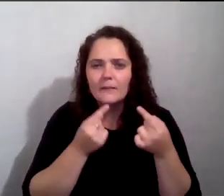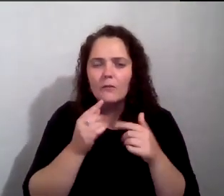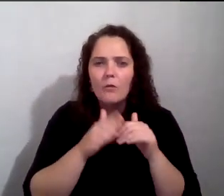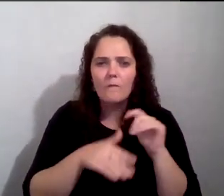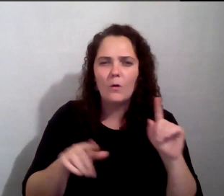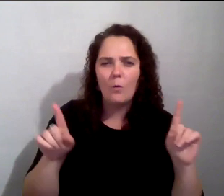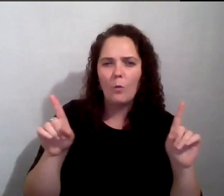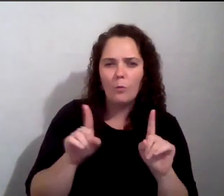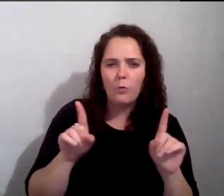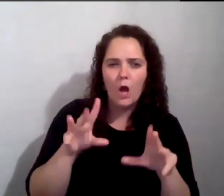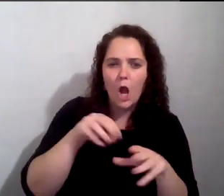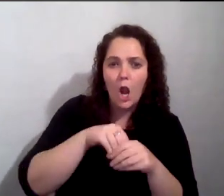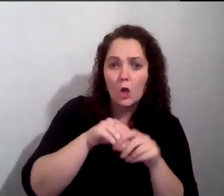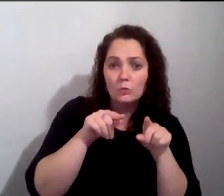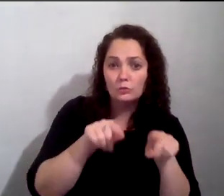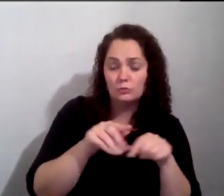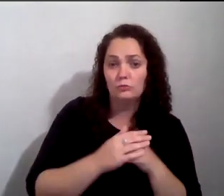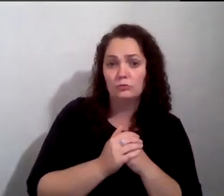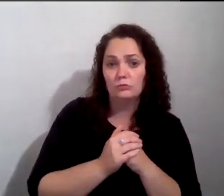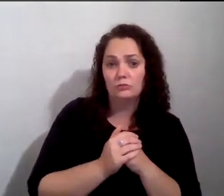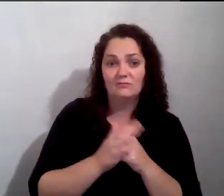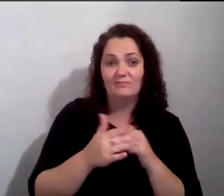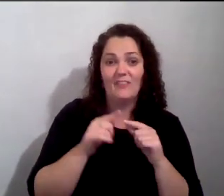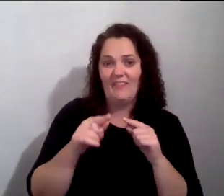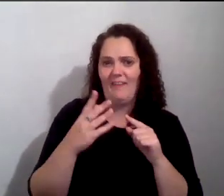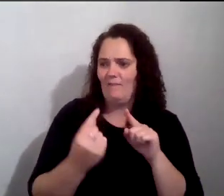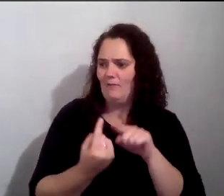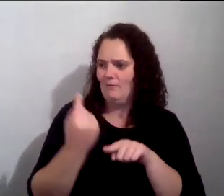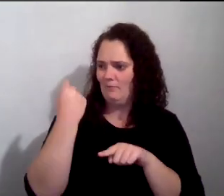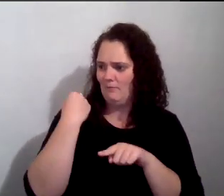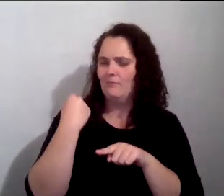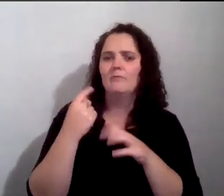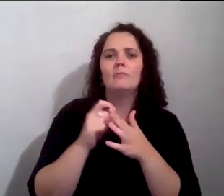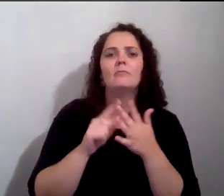modernism, in particular of artists you know searching for new ways